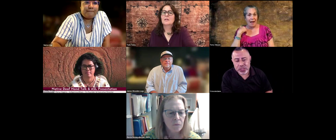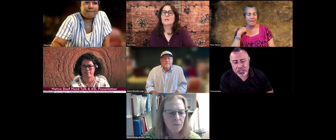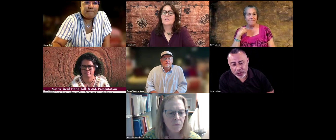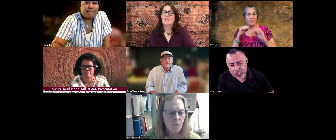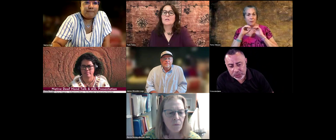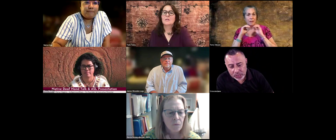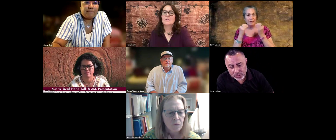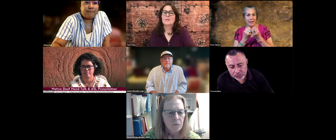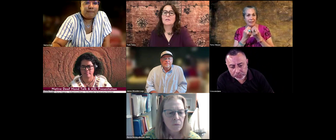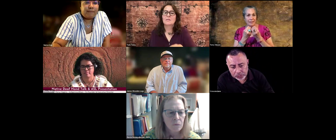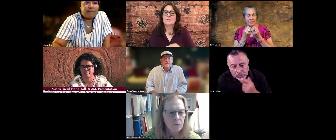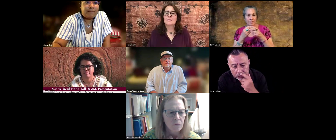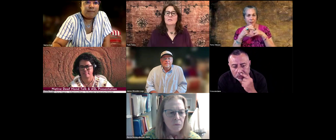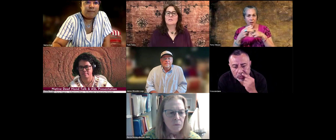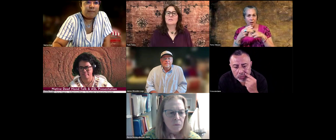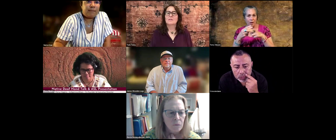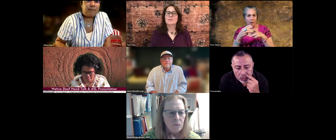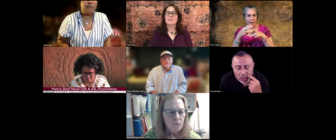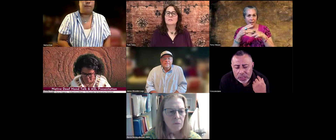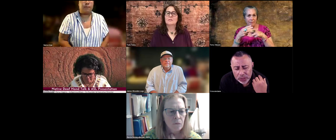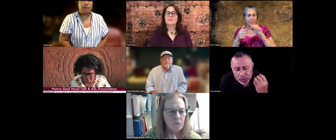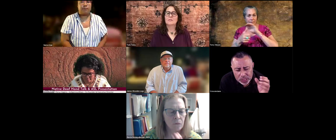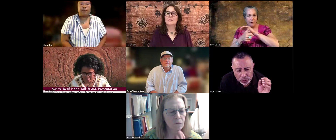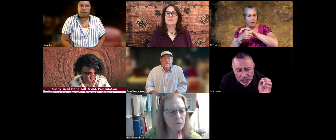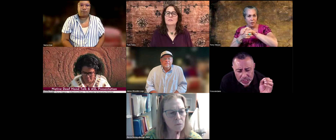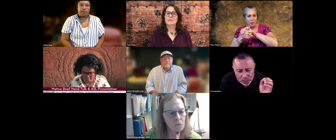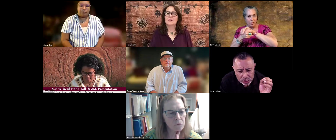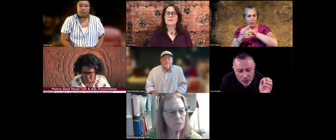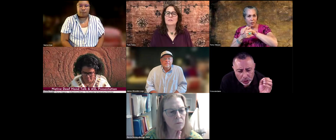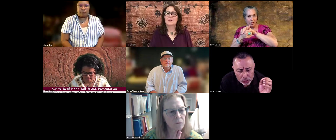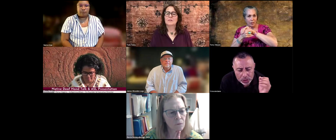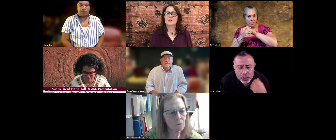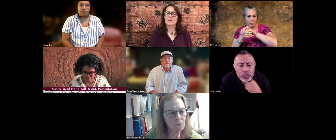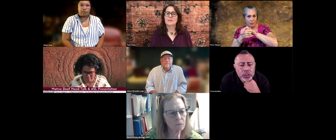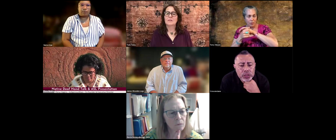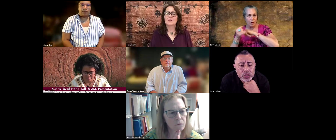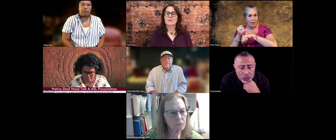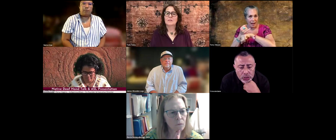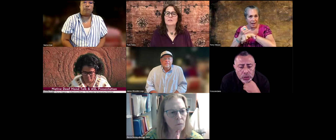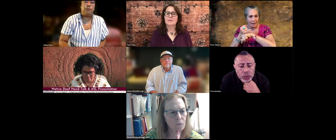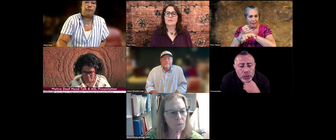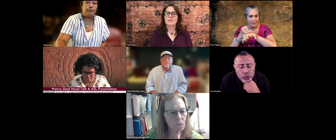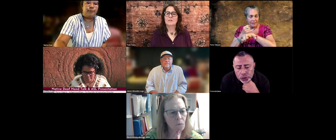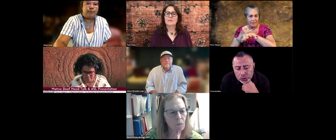This is Cherry speaking. There is an organization called